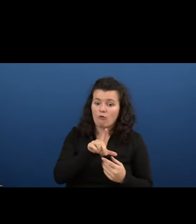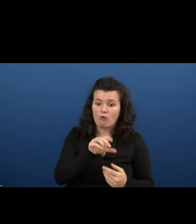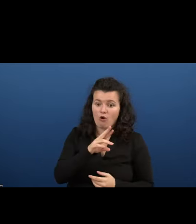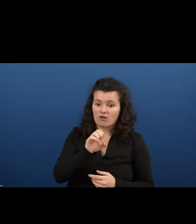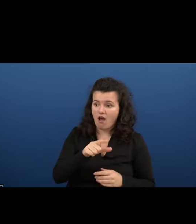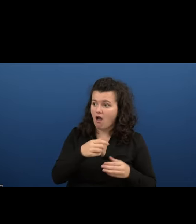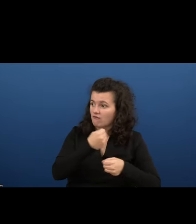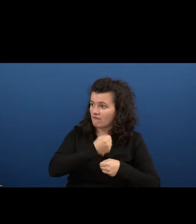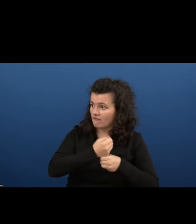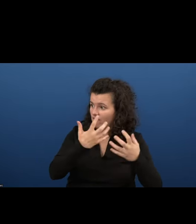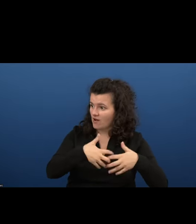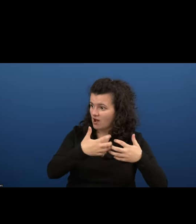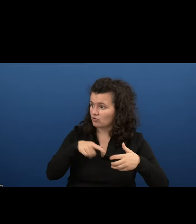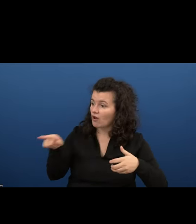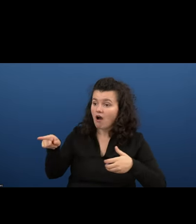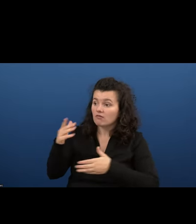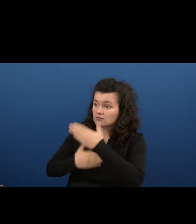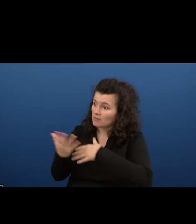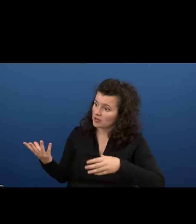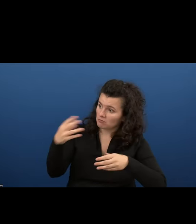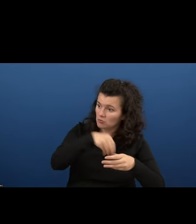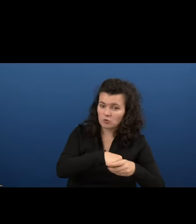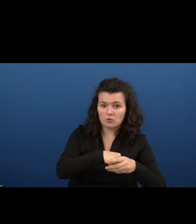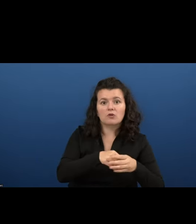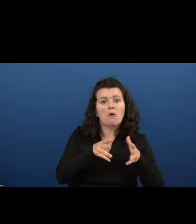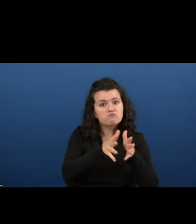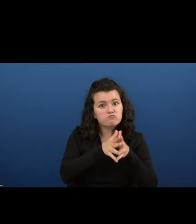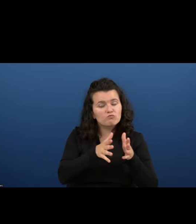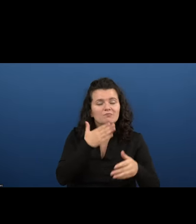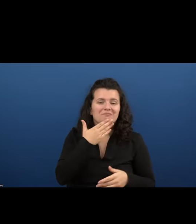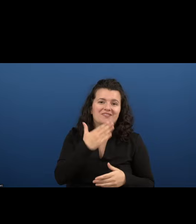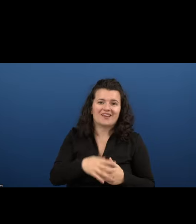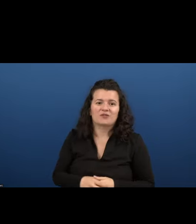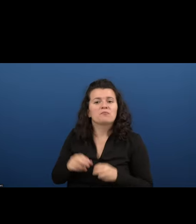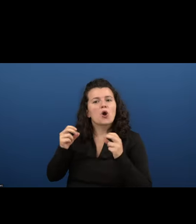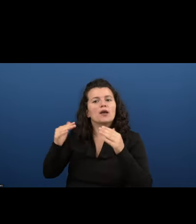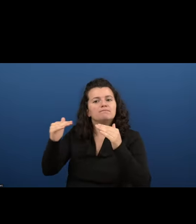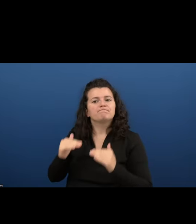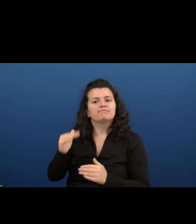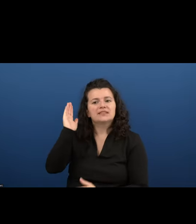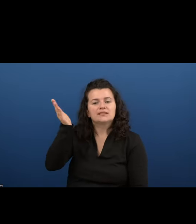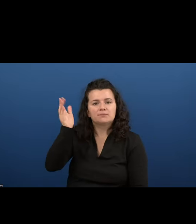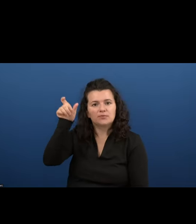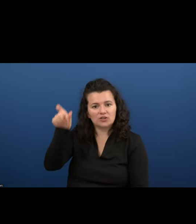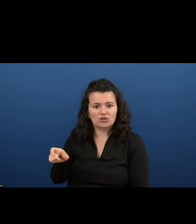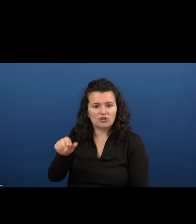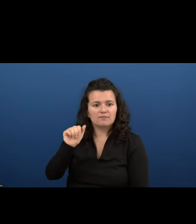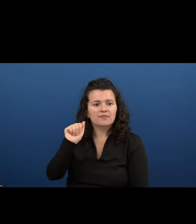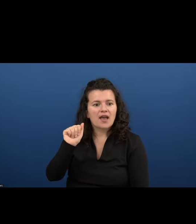no news no Bessie and pushing out of a not key energy max. Look at that. Director systematic